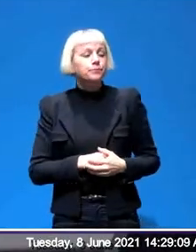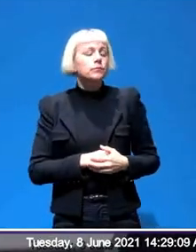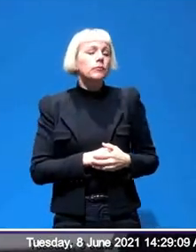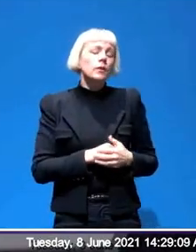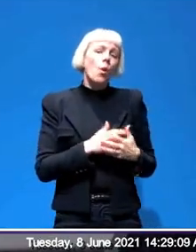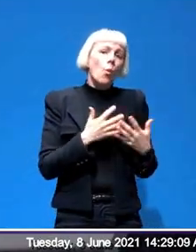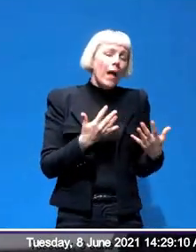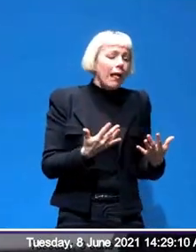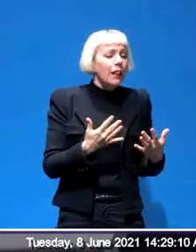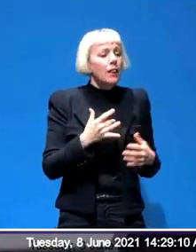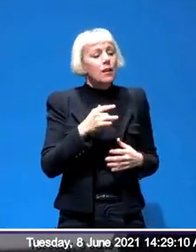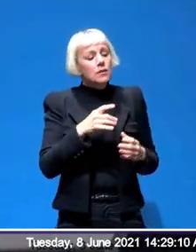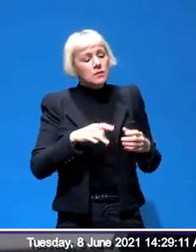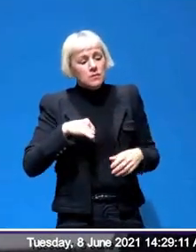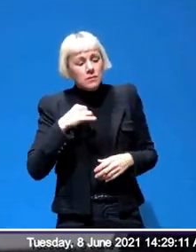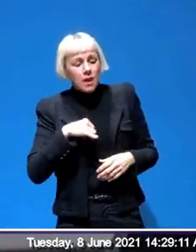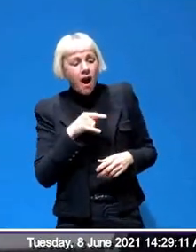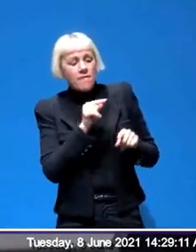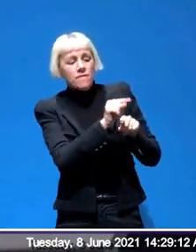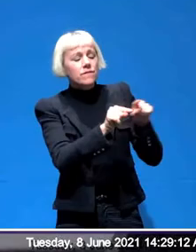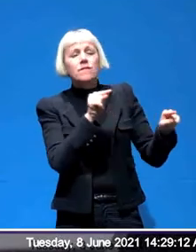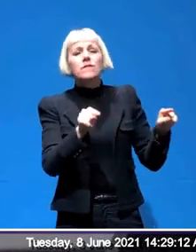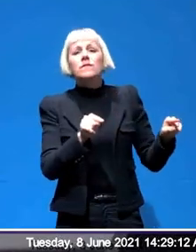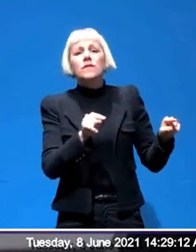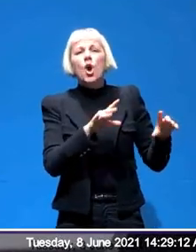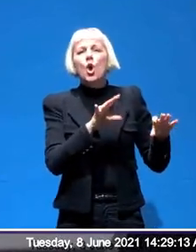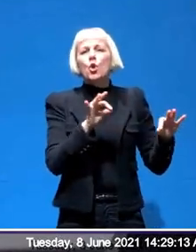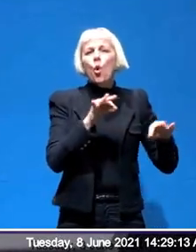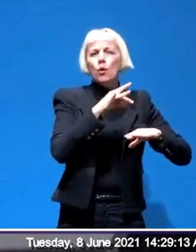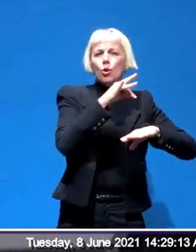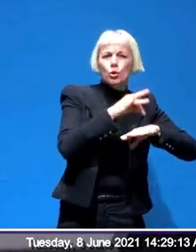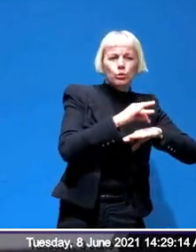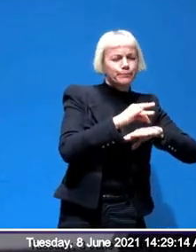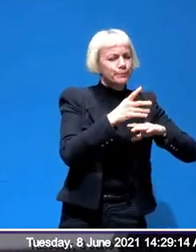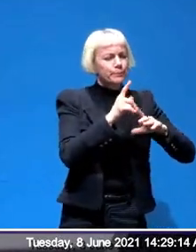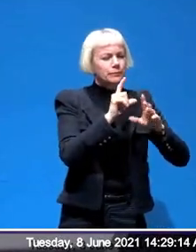medically-trained staff, so I think what they reported was the events that occurred.